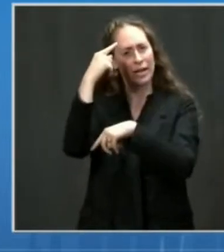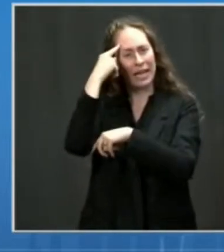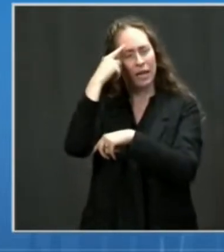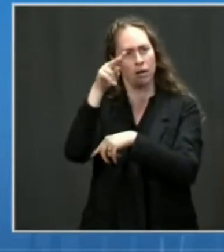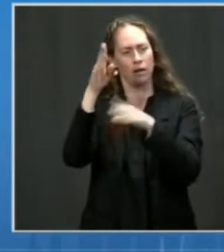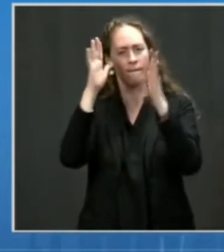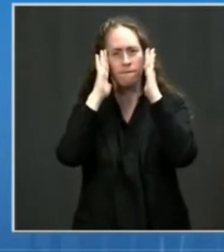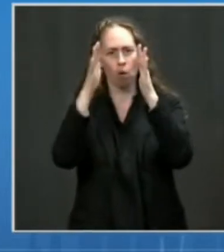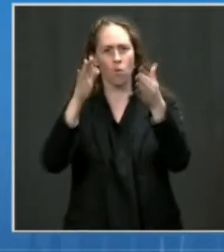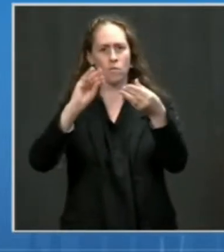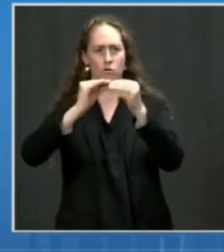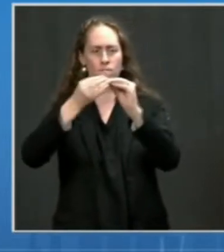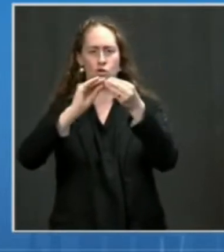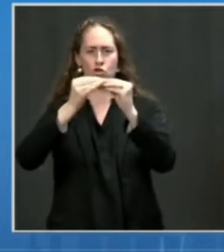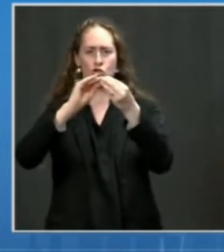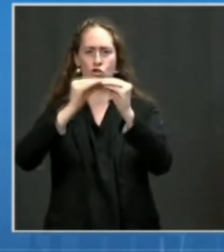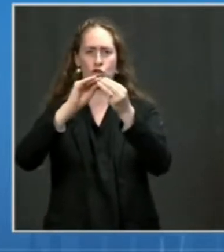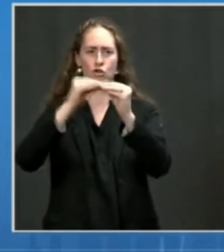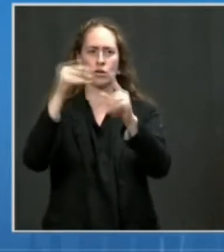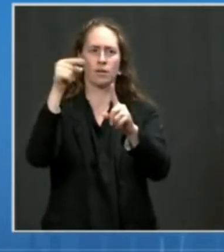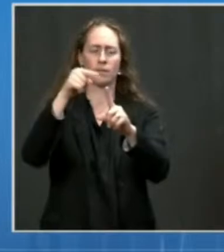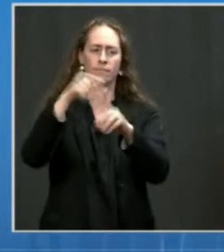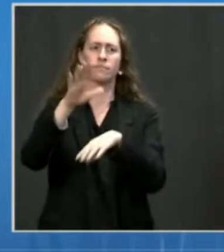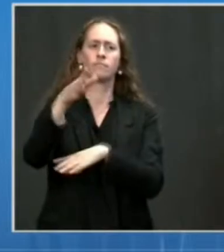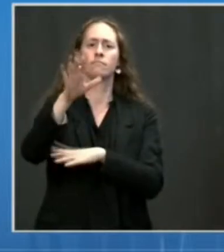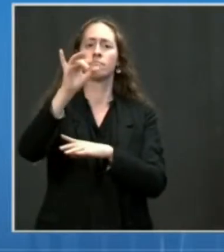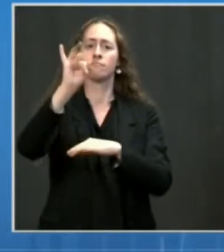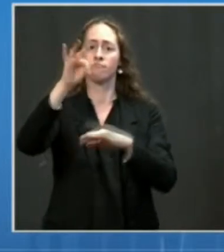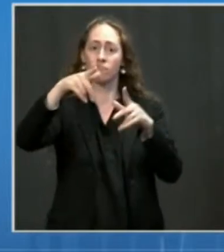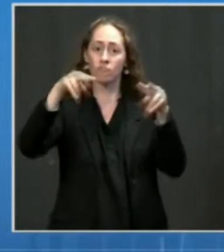AS I MENTIONED IN THE DISCUSSION, WHEN YOU LOOK AT